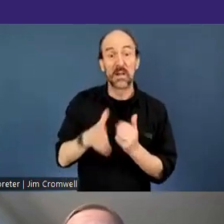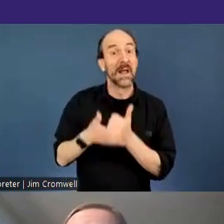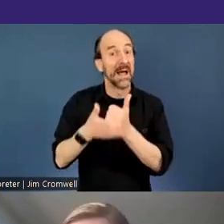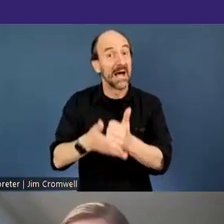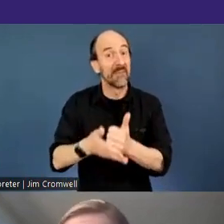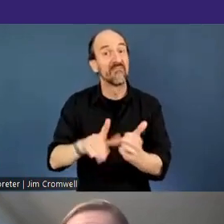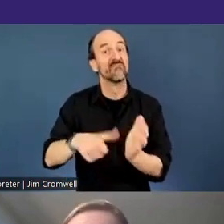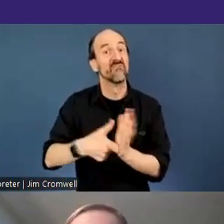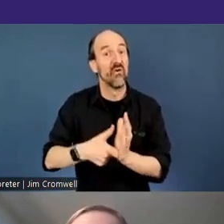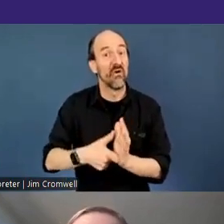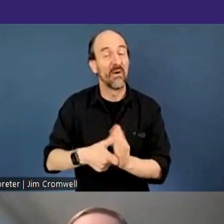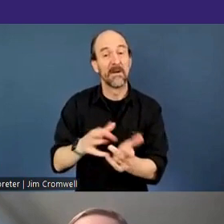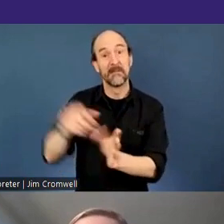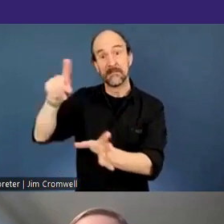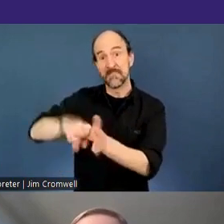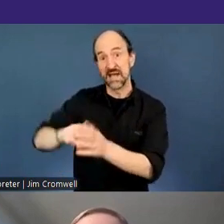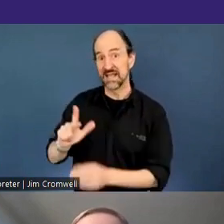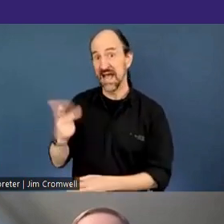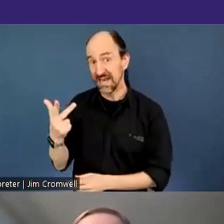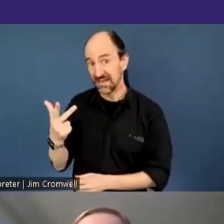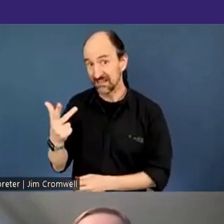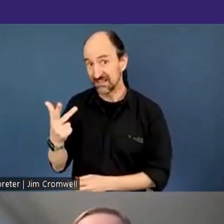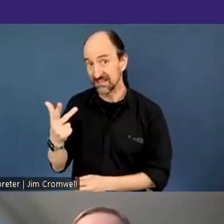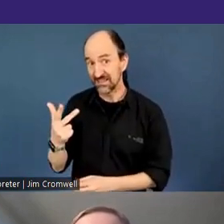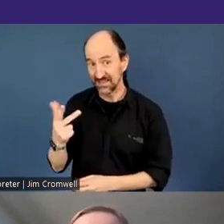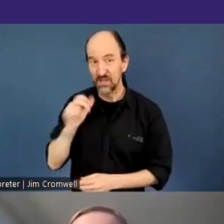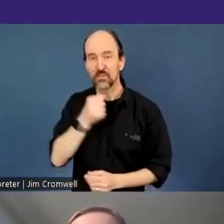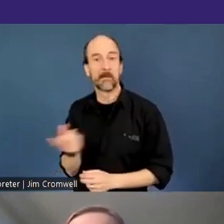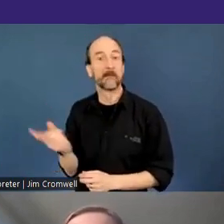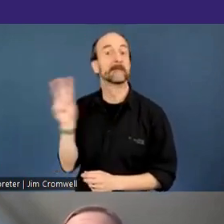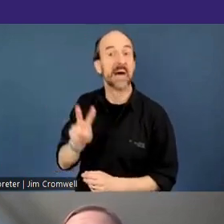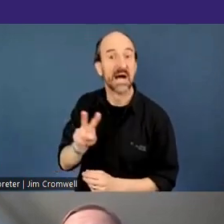you again. During that session we'll share a little bit more with you on